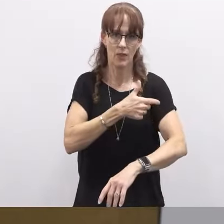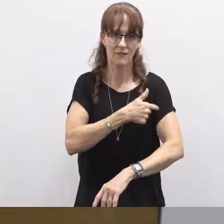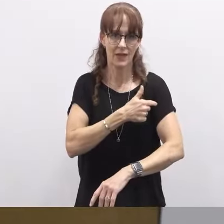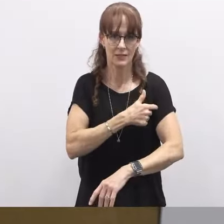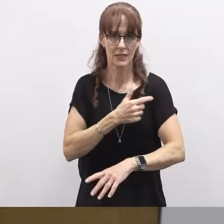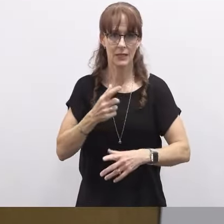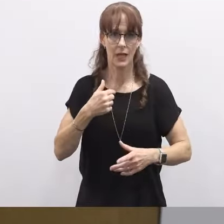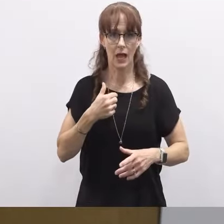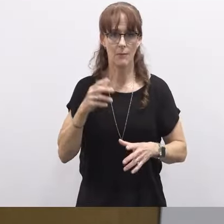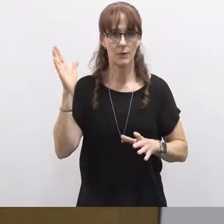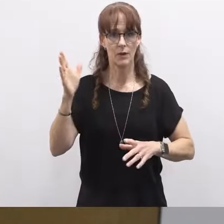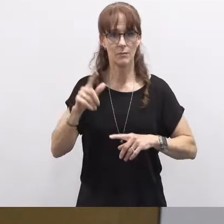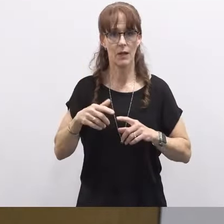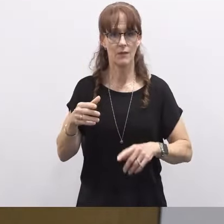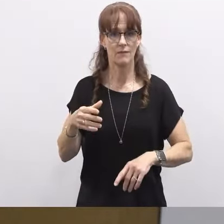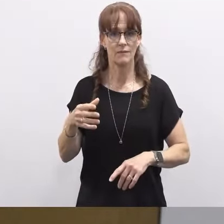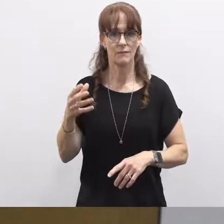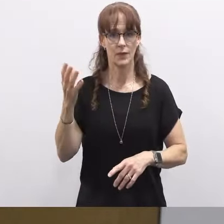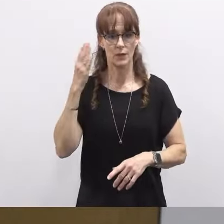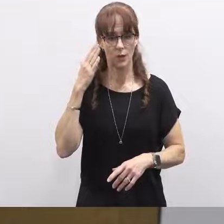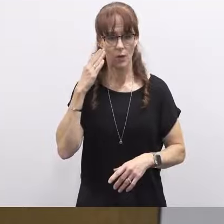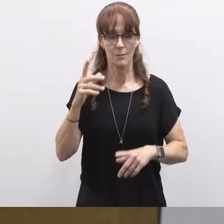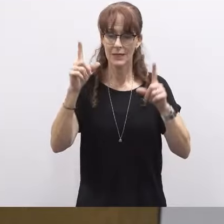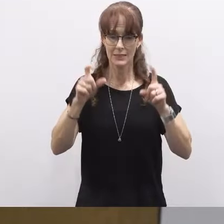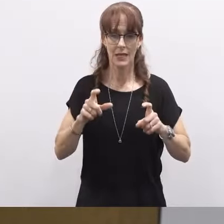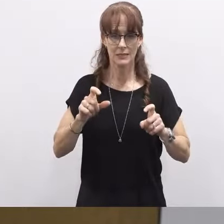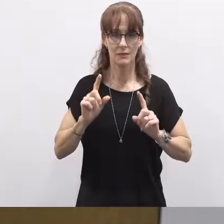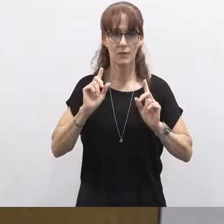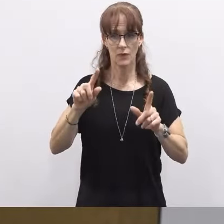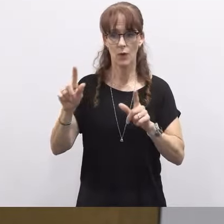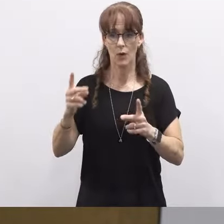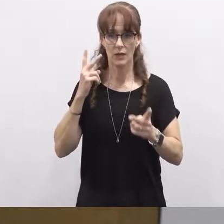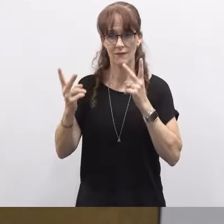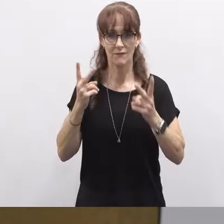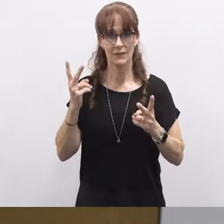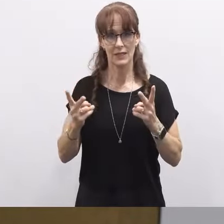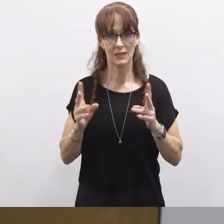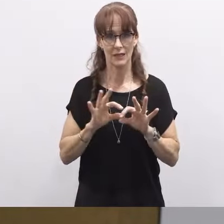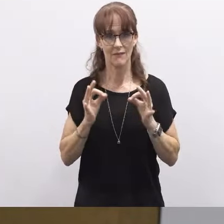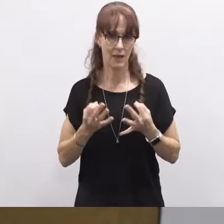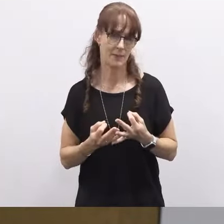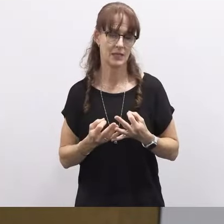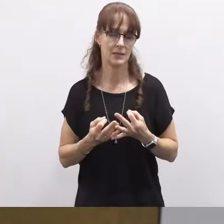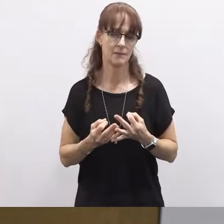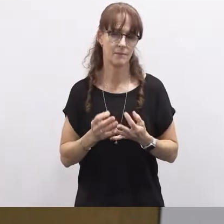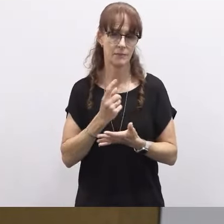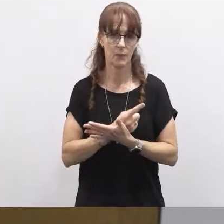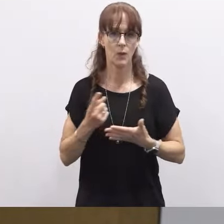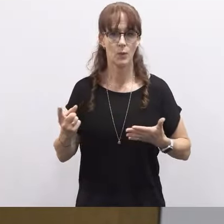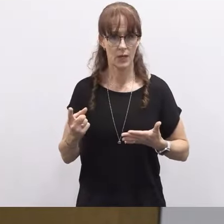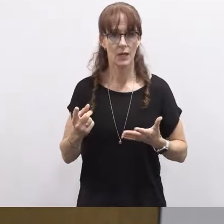I'm gonna preach about the power of getting tested before you go and see those family members. This is gonna be a week where you're gonna want to hug